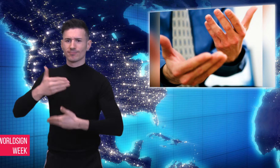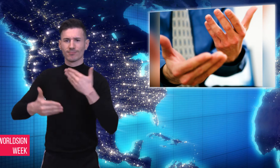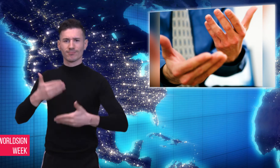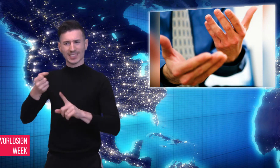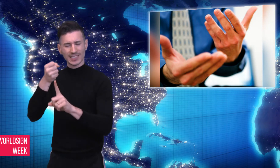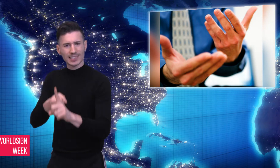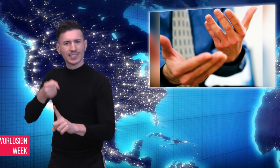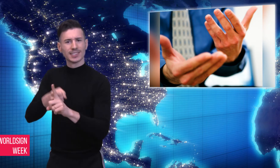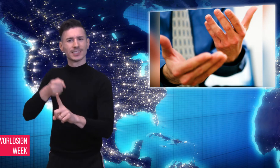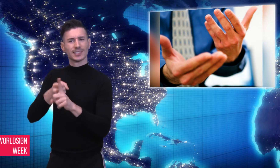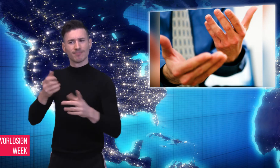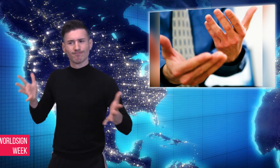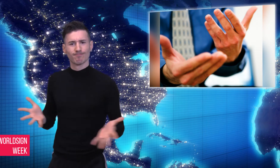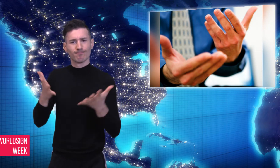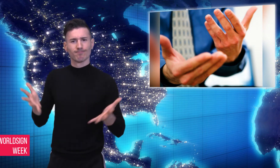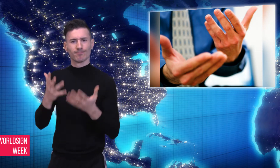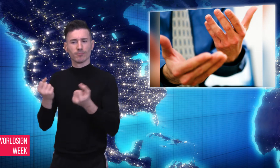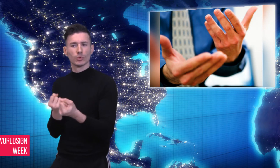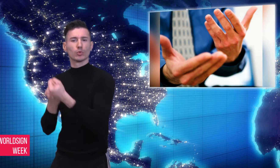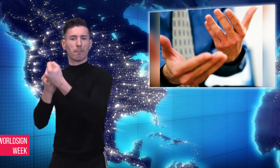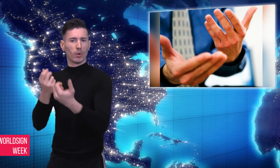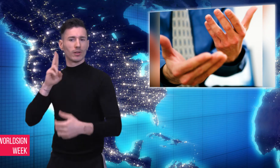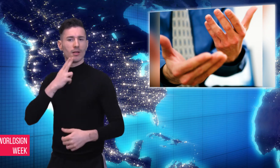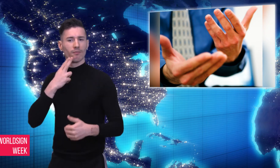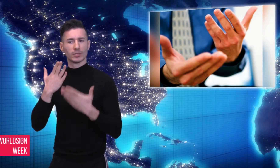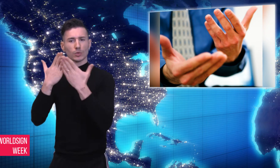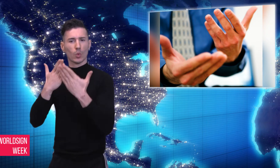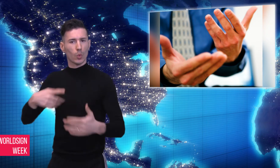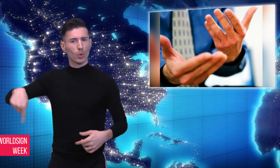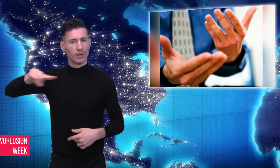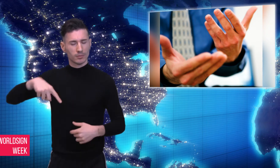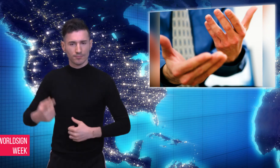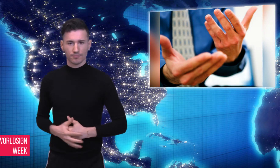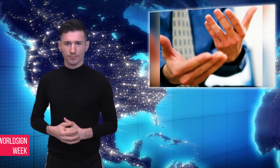continue to stand up and support the Deaf schools.